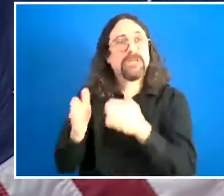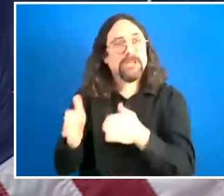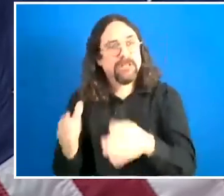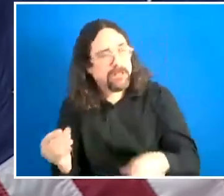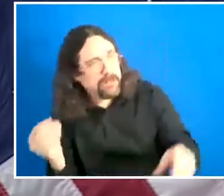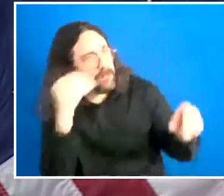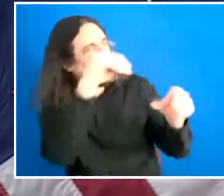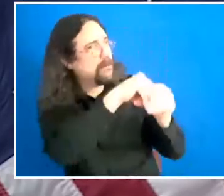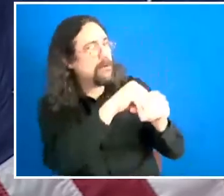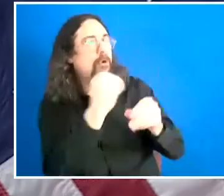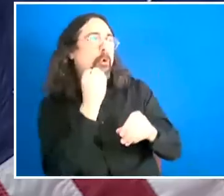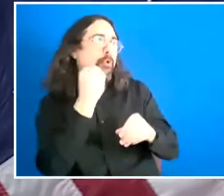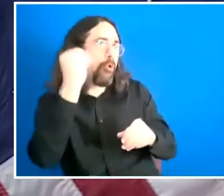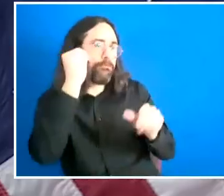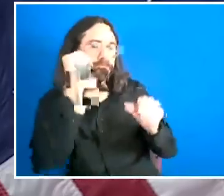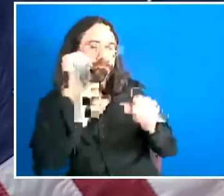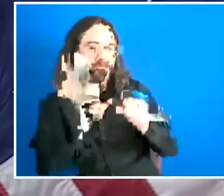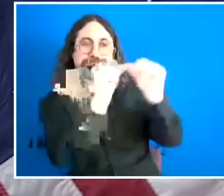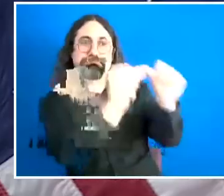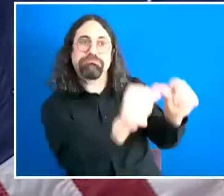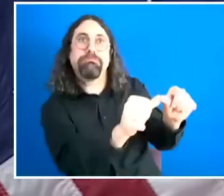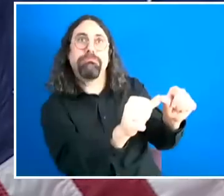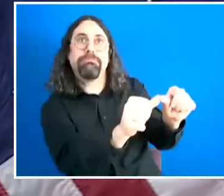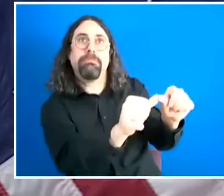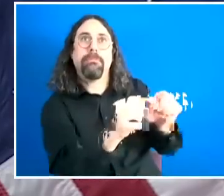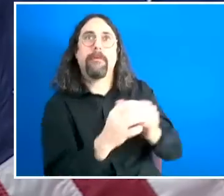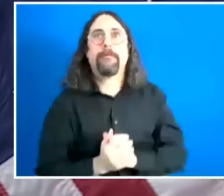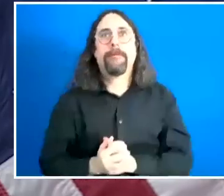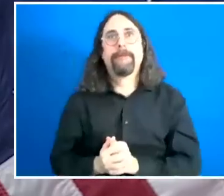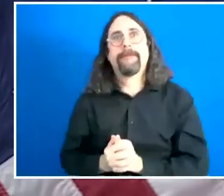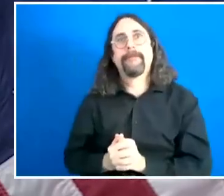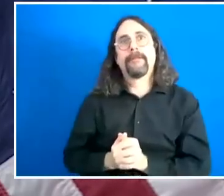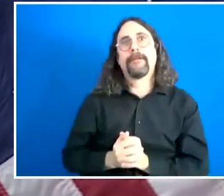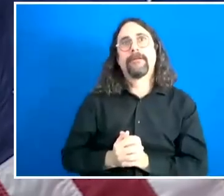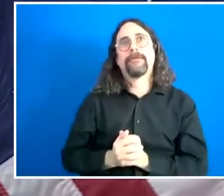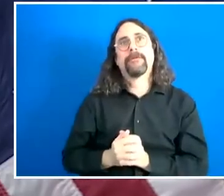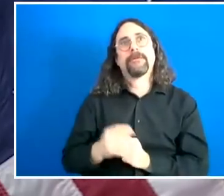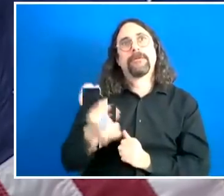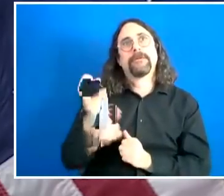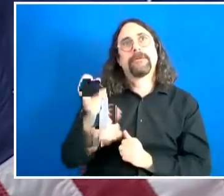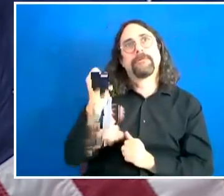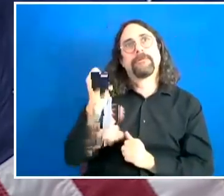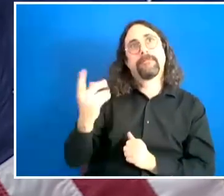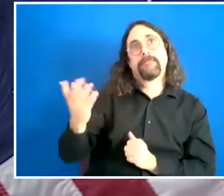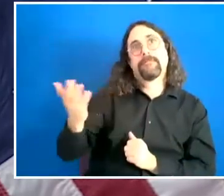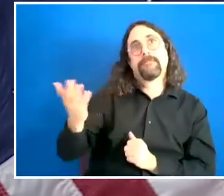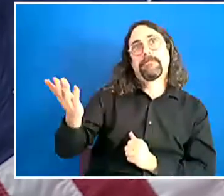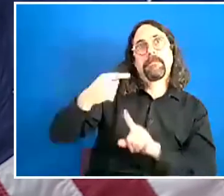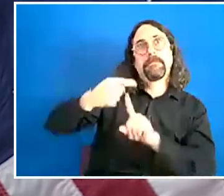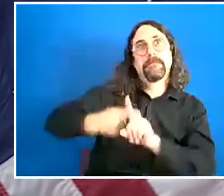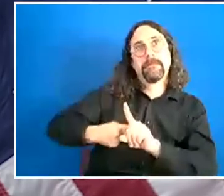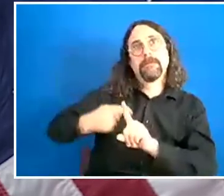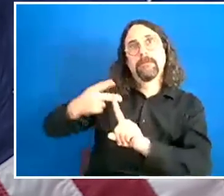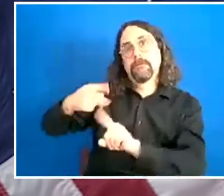FROM COMMISSIONER ANBKS TH ATEVEN IN THE MONTHS OF MARCH AND APRIL WE'VE SEEN SUCCESS GETTING PEOPLE TO COME IN OFF THE STREET AND STAY OFF THE